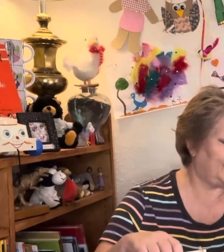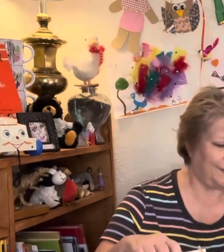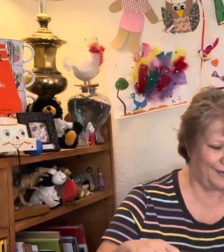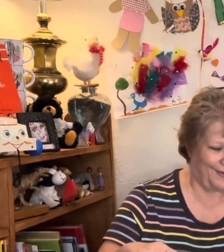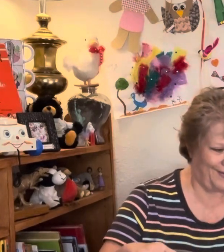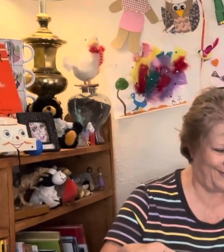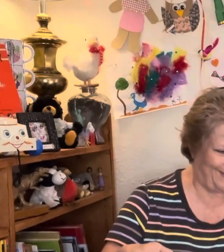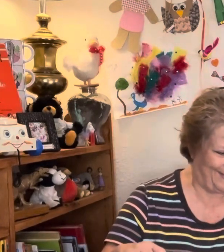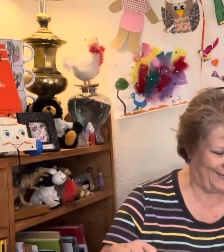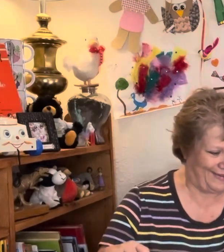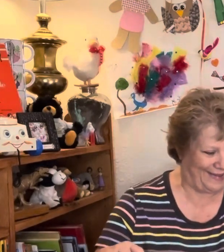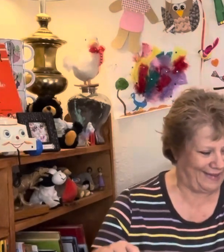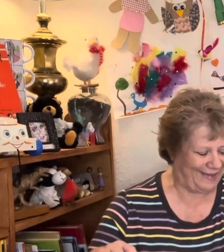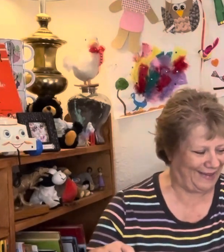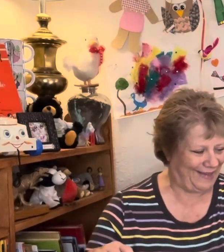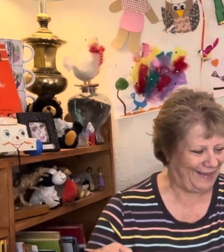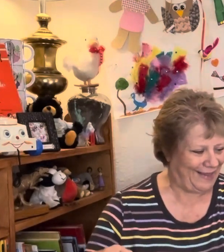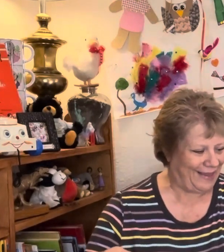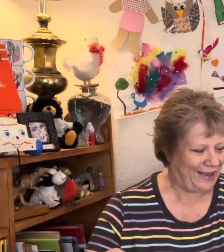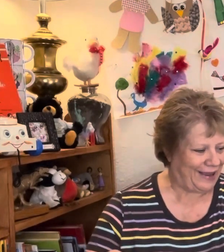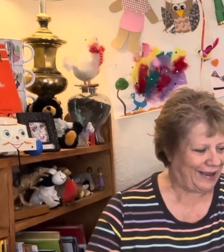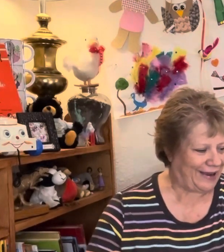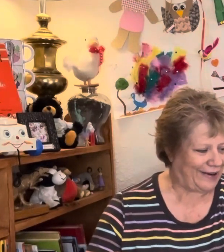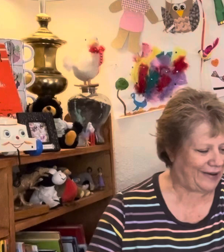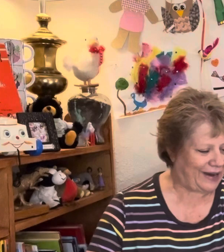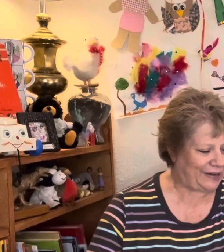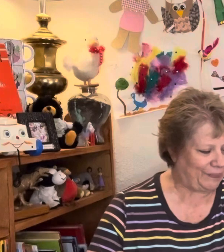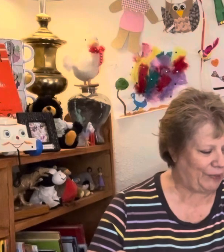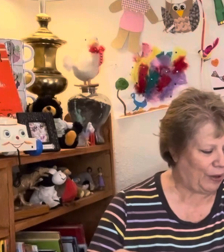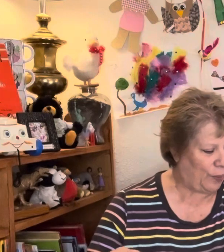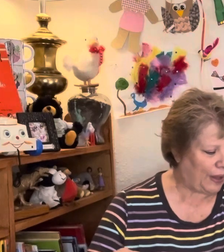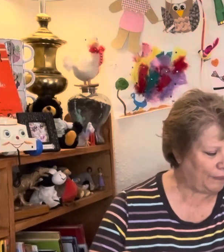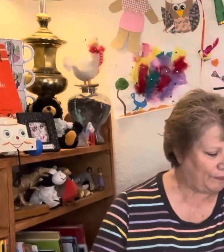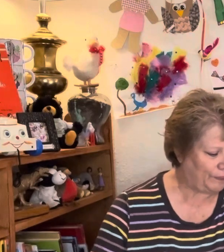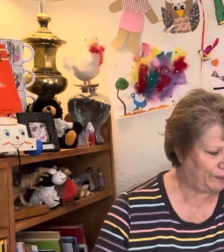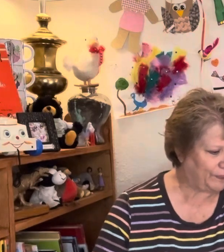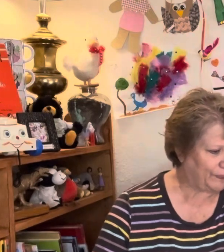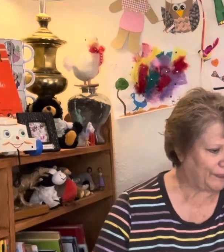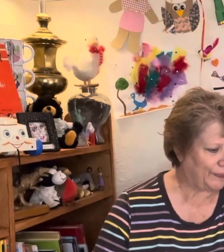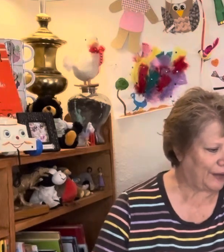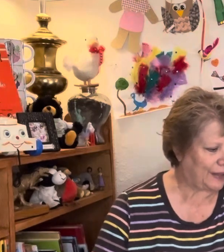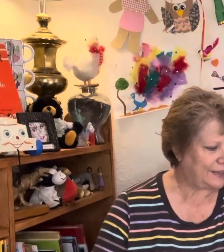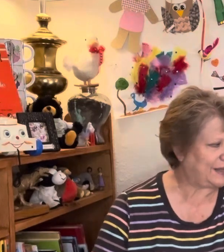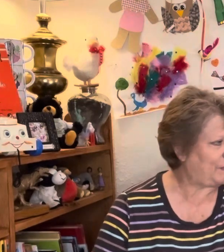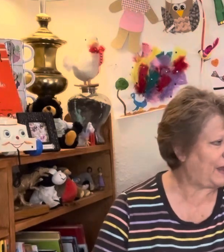Yes, always with adult supervision. Just in case. BARB: All right. Well, now let's get